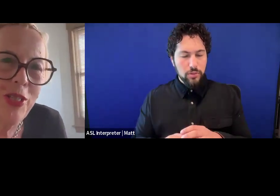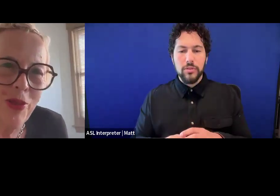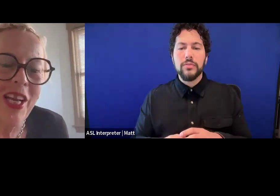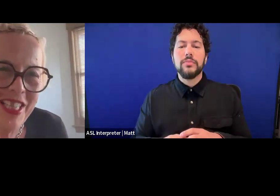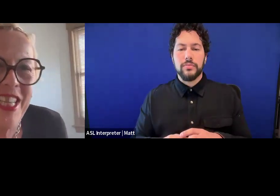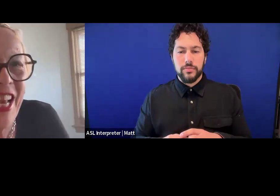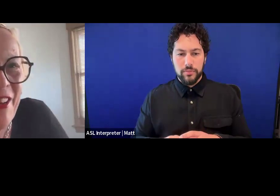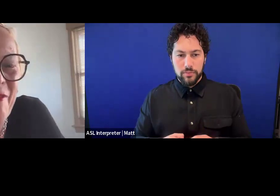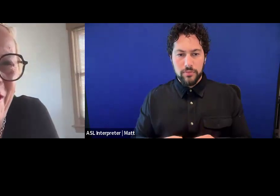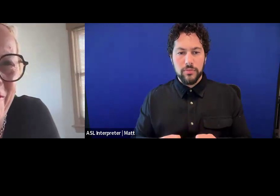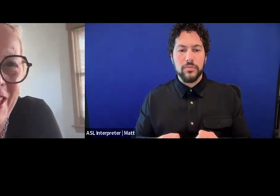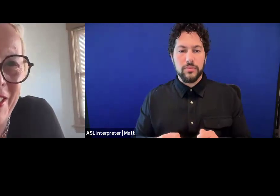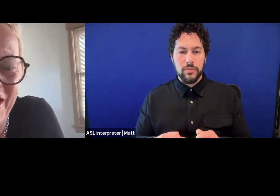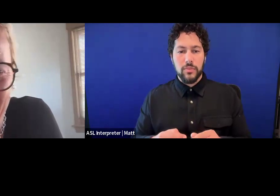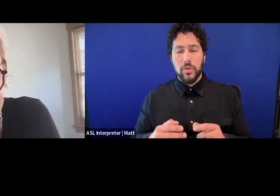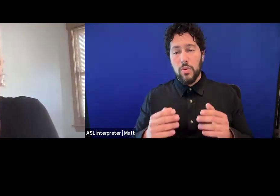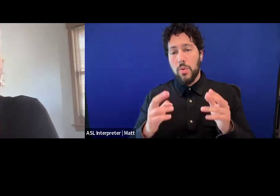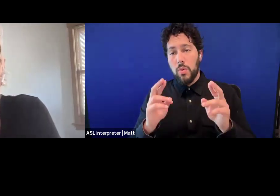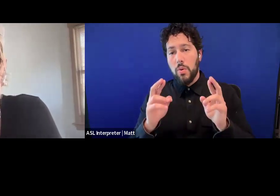hopefully graceful accessing from this organization.